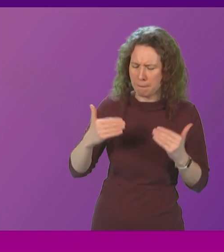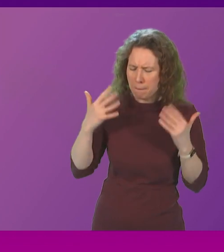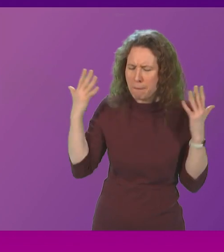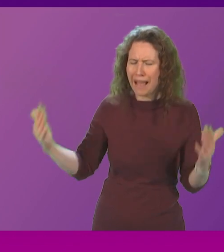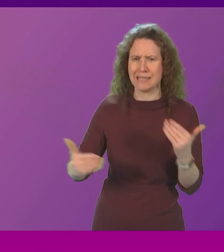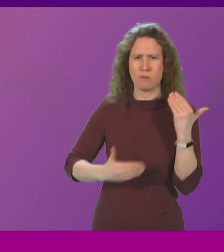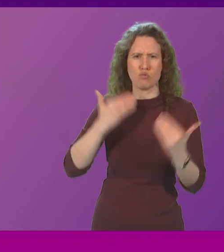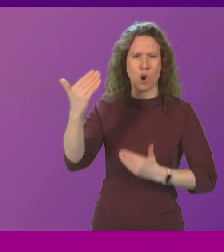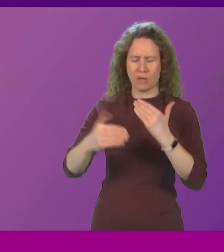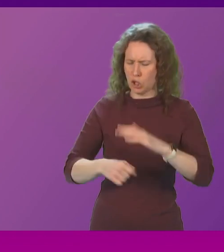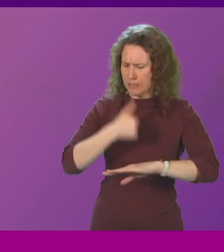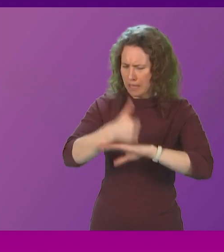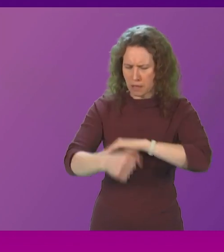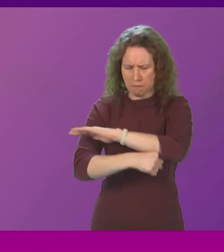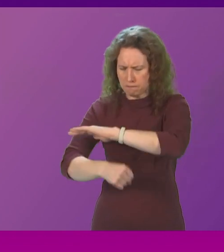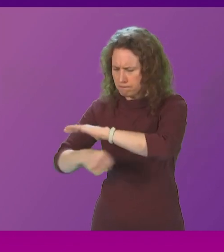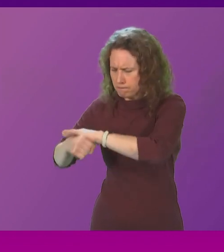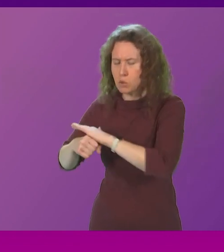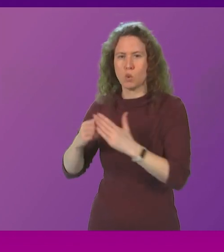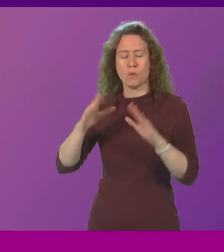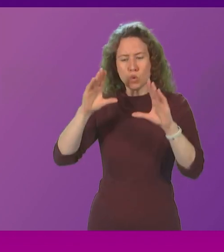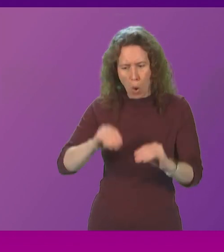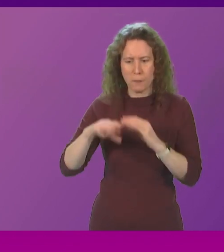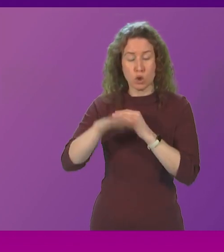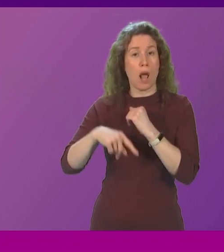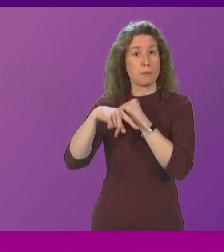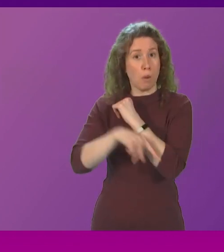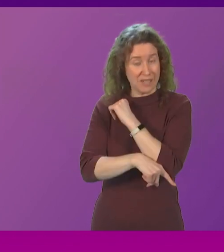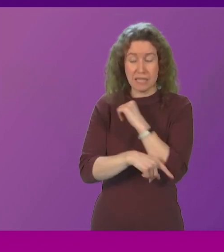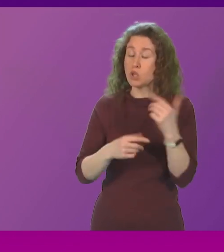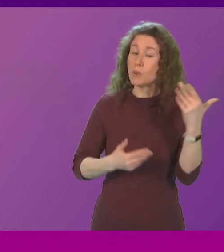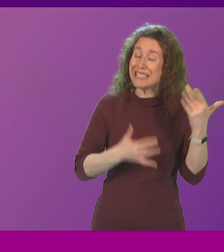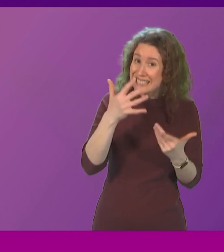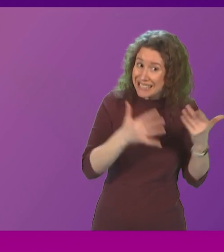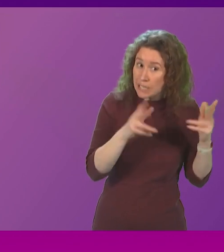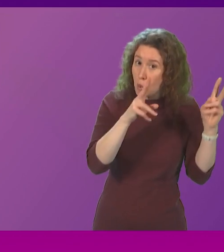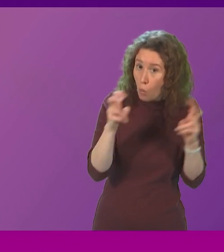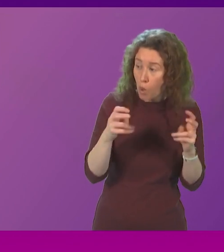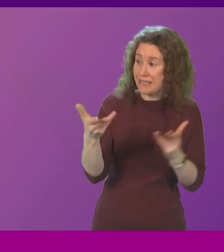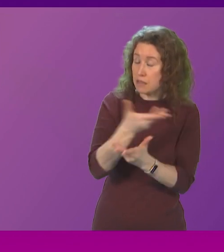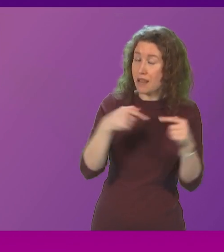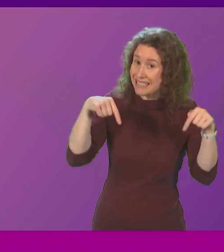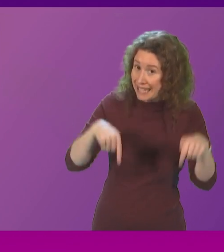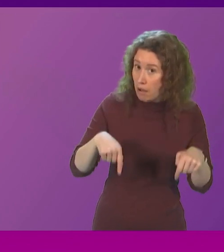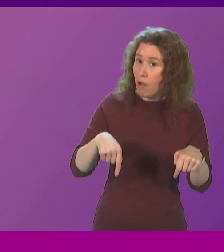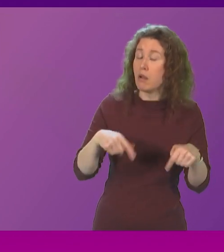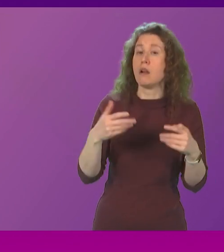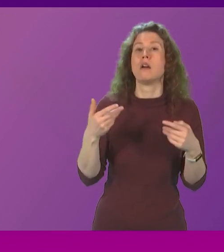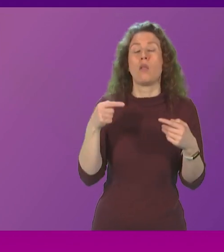building blocks needed to end ... child poverty.” It should also be said that the statistics that are being quoted and discussed are from